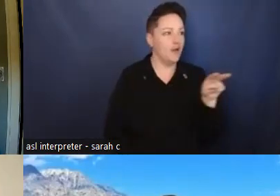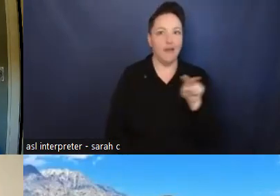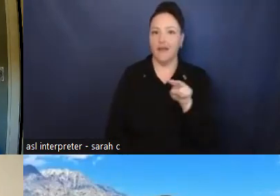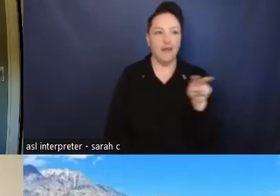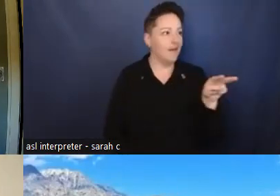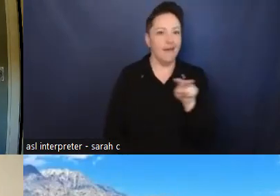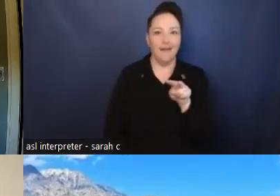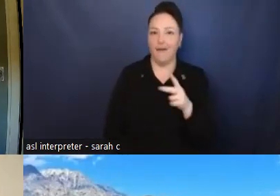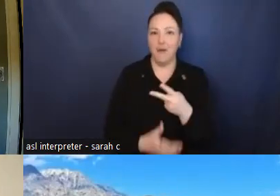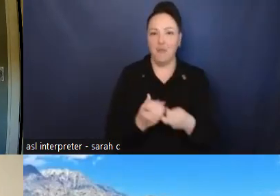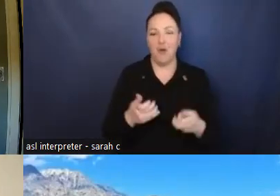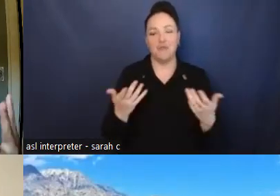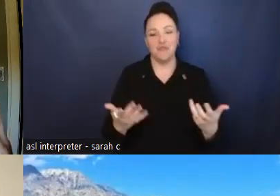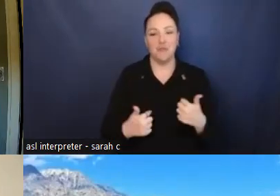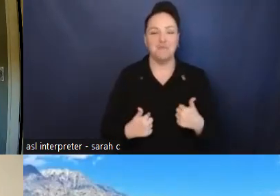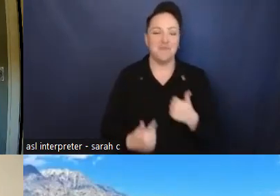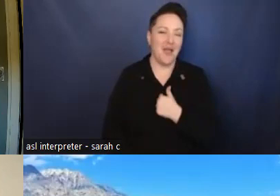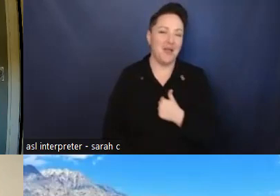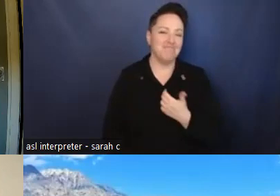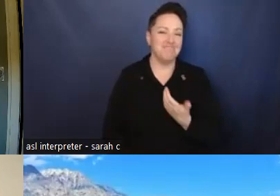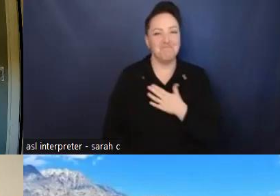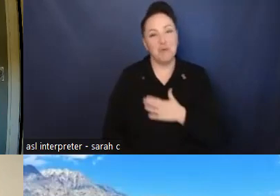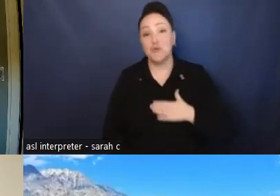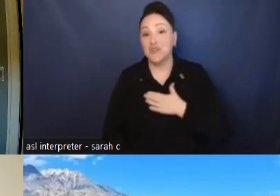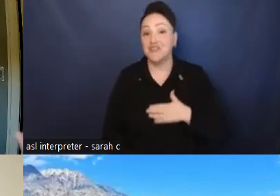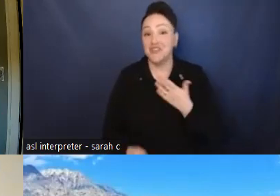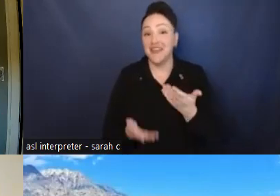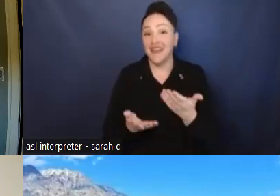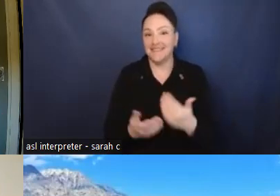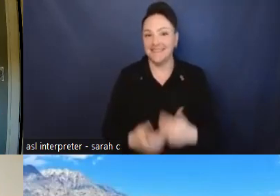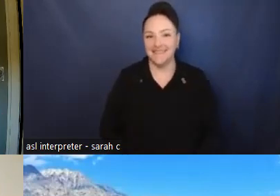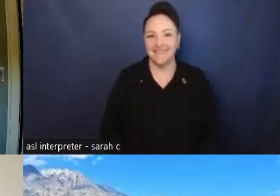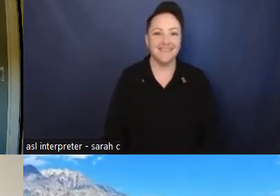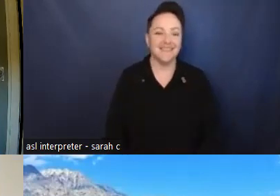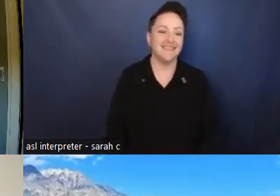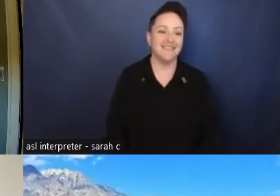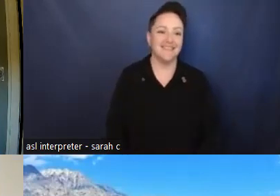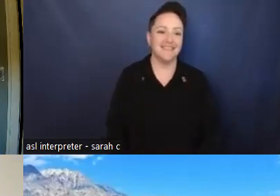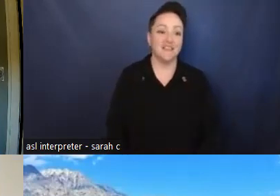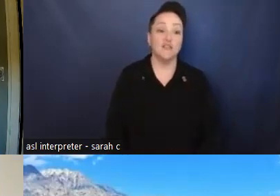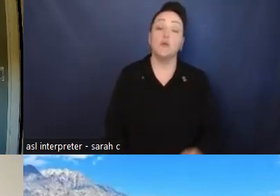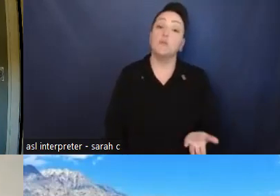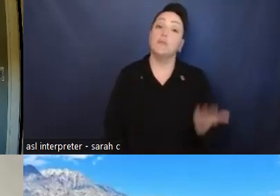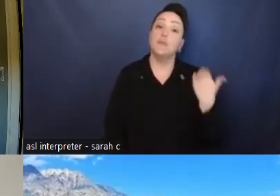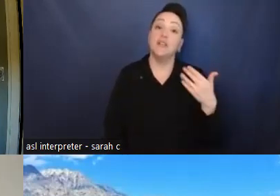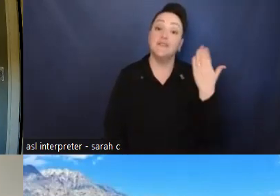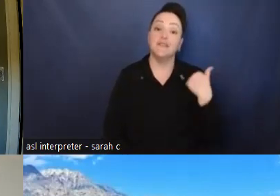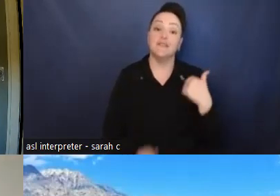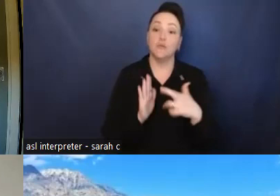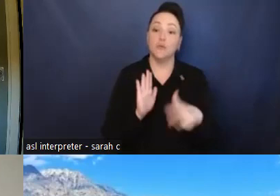So not only my previous role I helped facilitate this meeting,